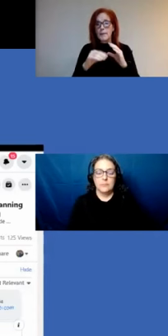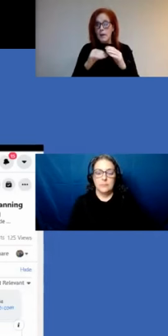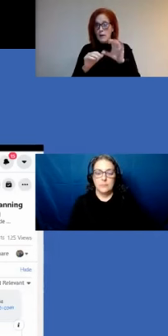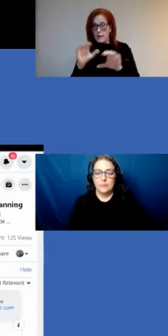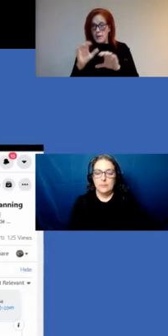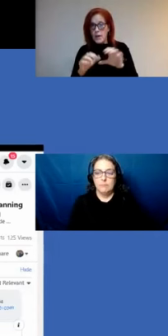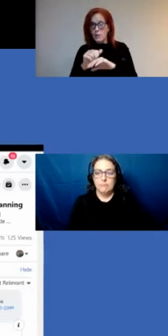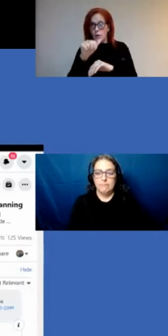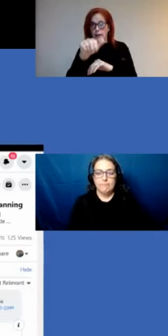So every year the city participates in a Demolition Program. We use CDBG funds to pay for the demolition of structures that have severe code enforcement issues. We focus these efforts in NSRA neighborhood revitalization areas. And this is to do blight elimination. Code enforcement works with the community development division to identify some buildings that might qualify under our funds for demolition.